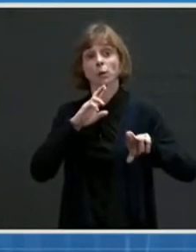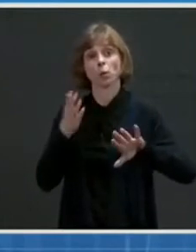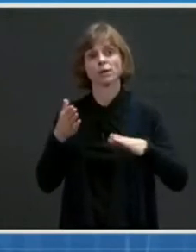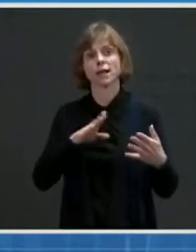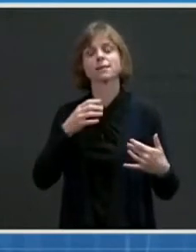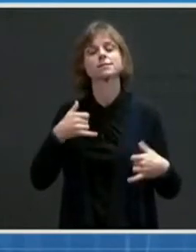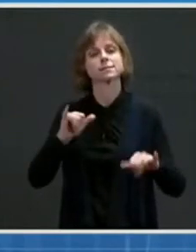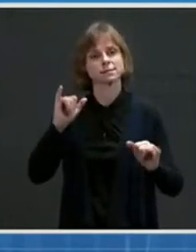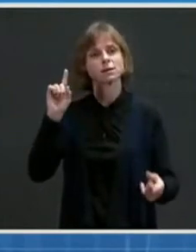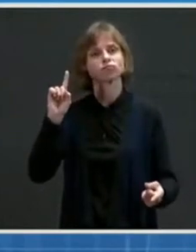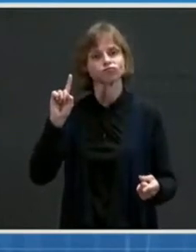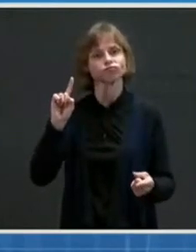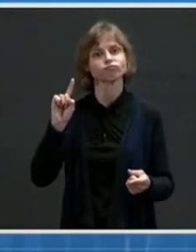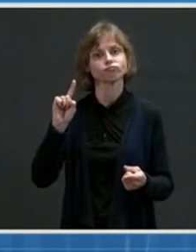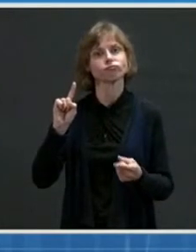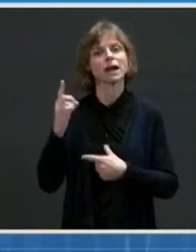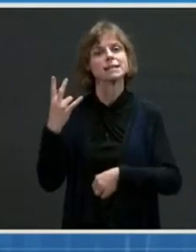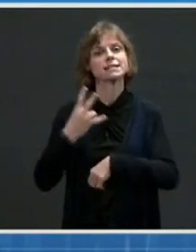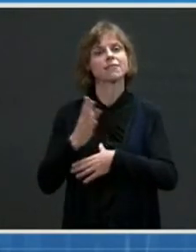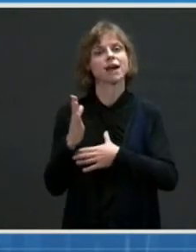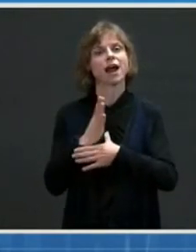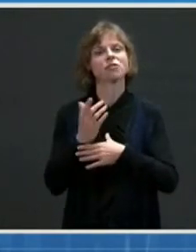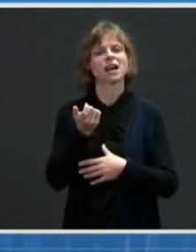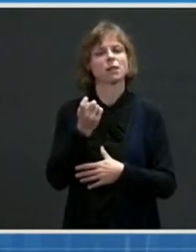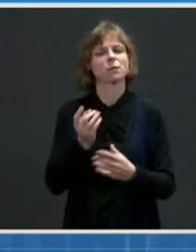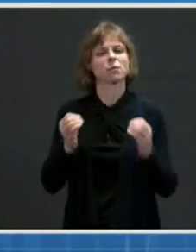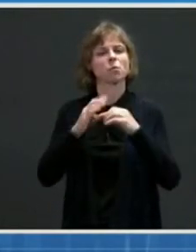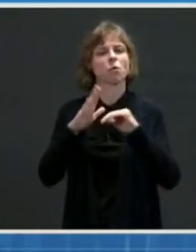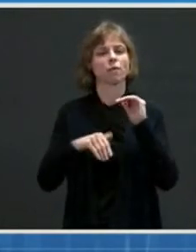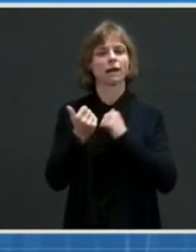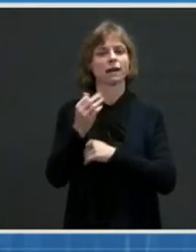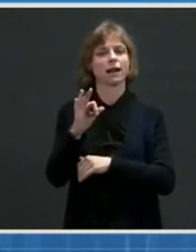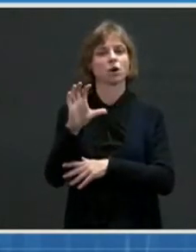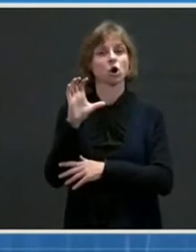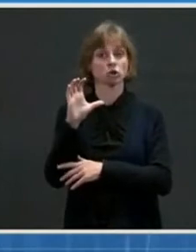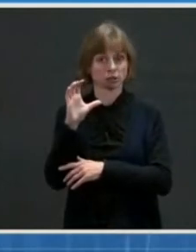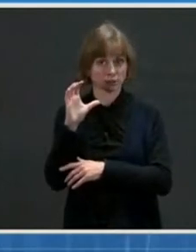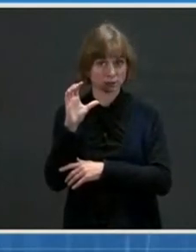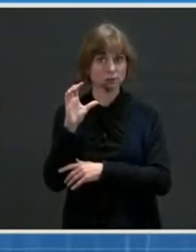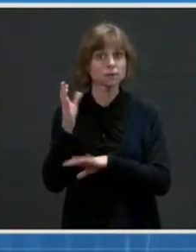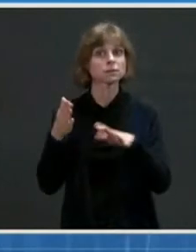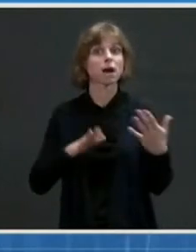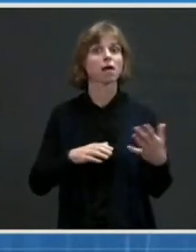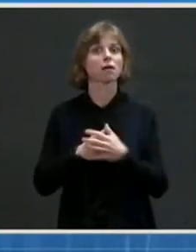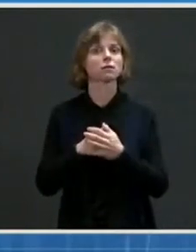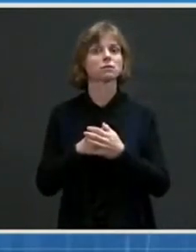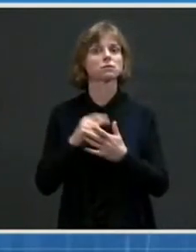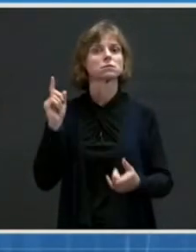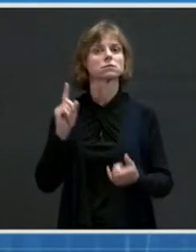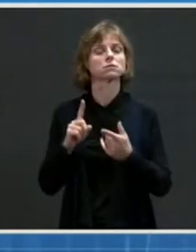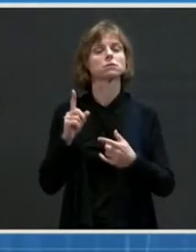FALL. THE NUMBER OF REPORTED DEATHS ALSO CONTINUES TO DECLINE, WITH